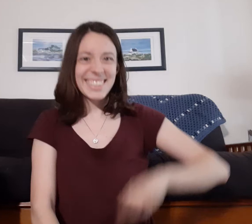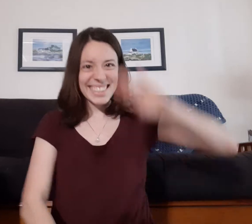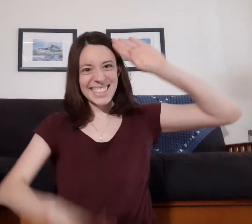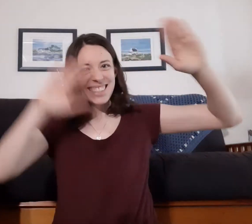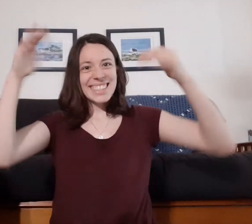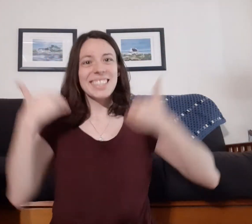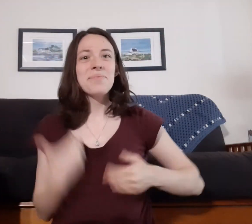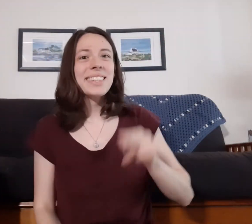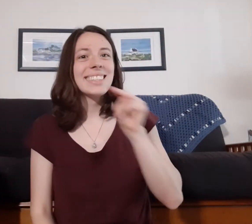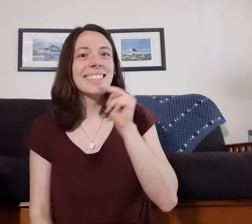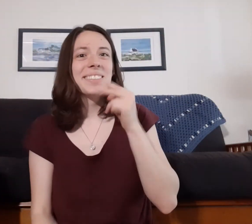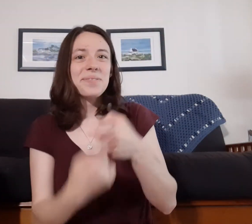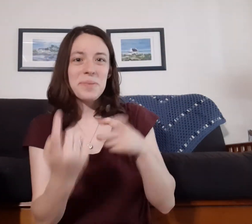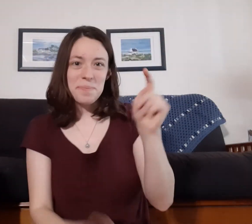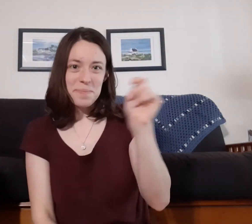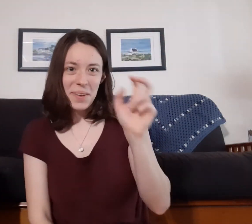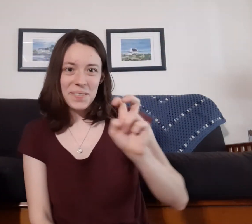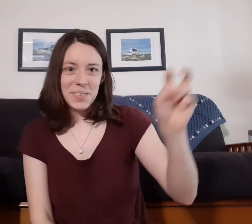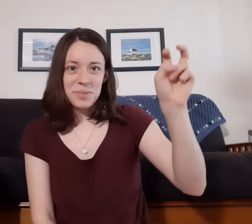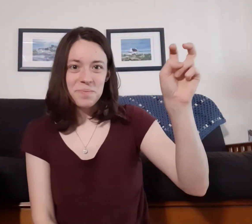Hi! I'm Natalie from Pottyventures.